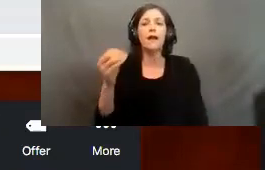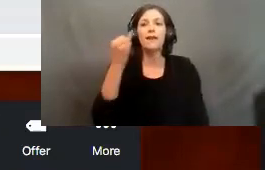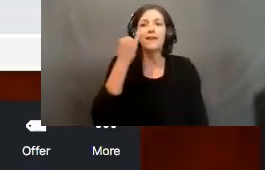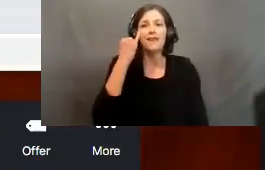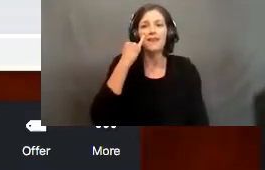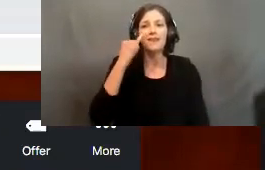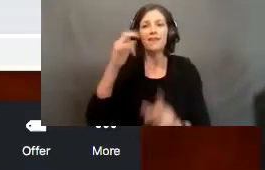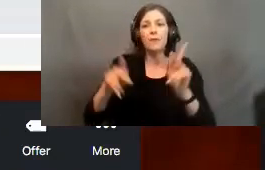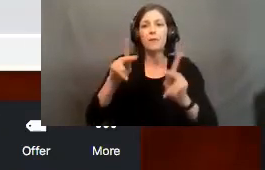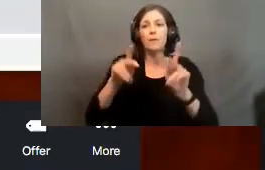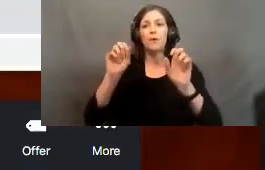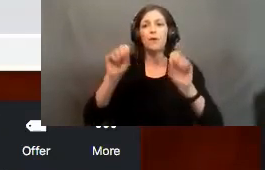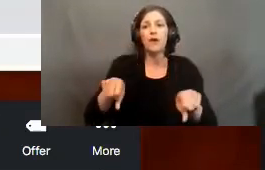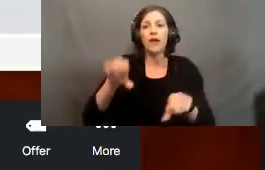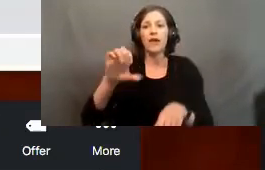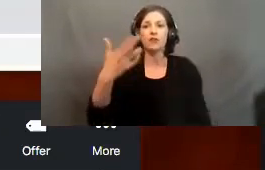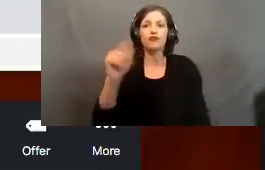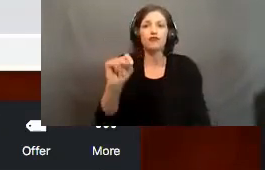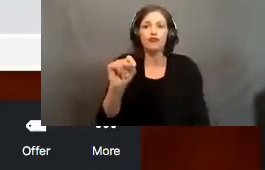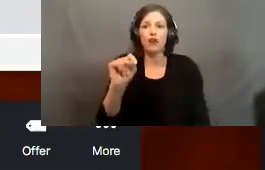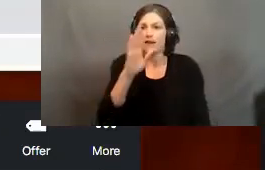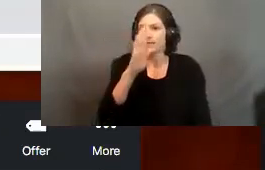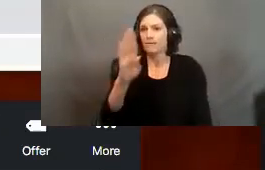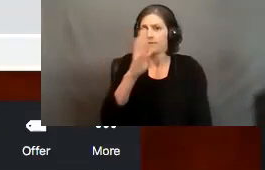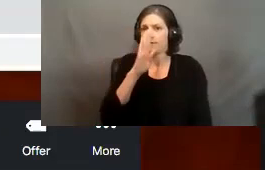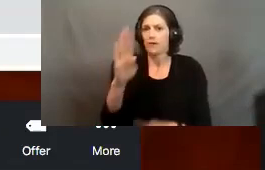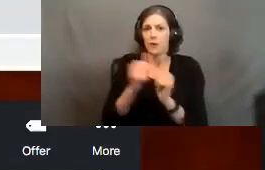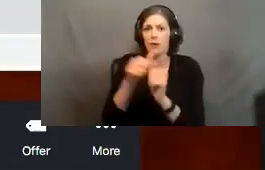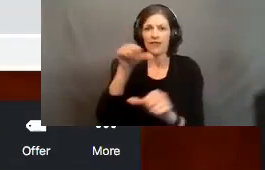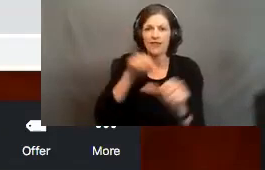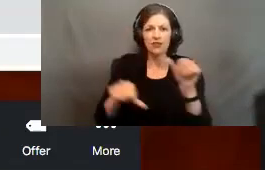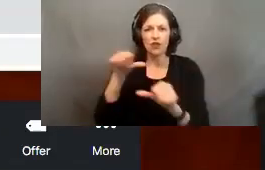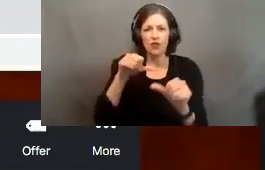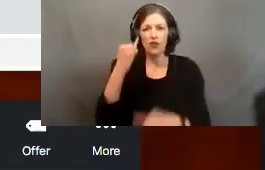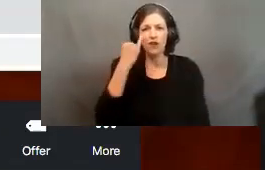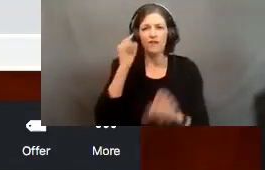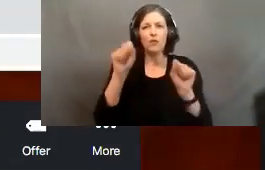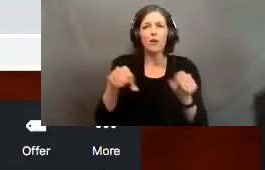12:38:37 to chat directly with each other. If we can show the chat function in here and how